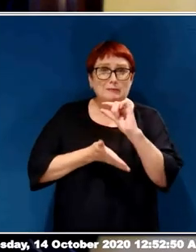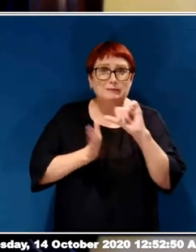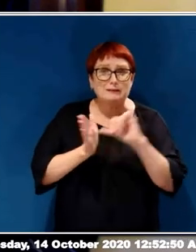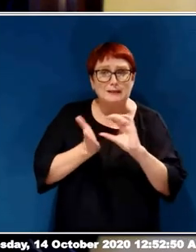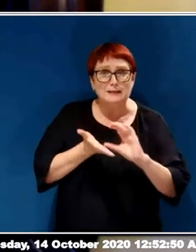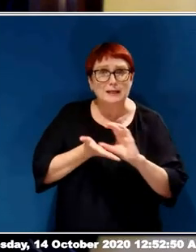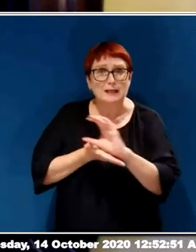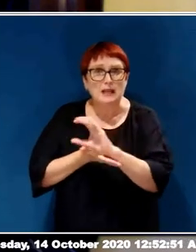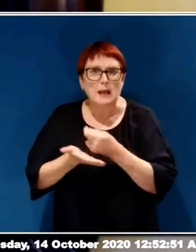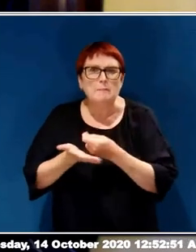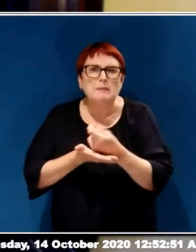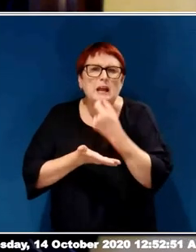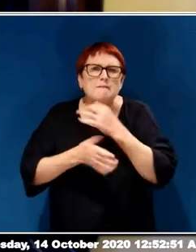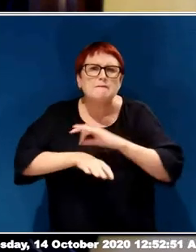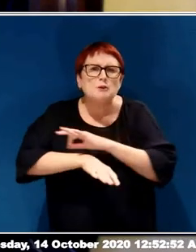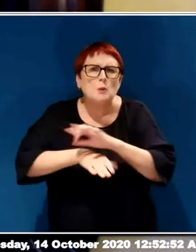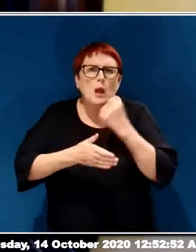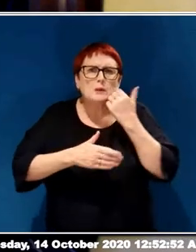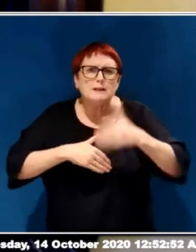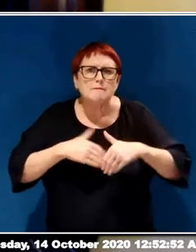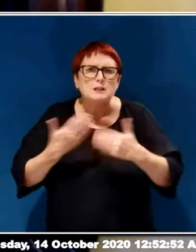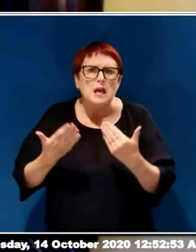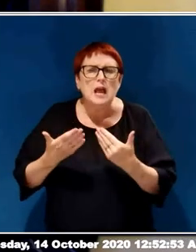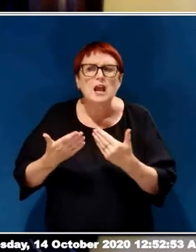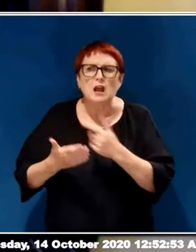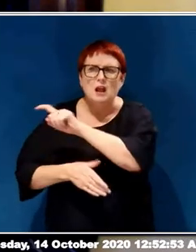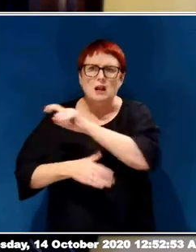Some parents are even told to fund those themselves.